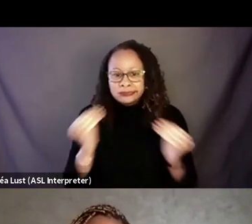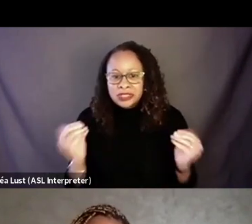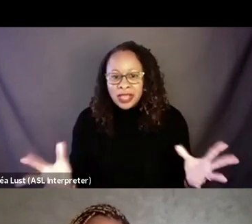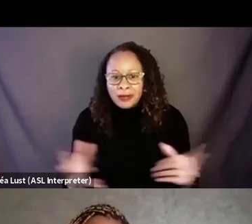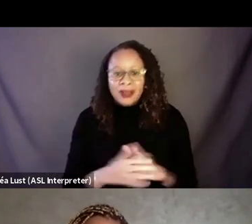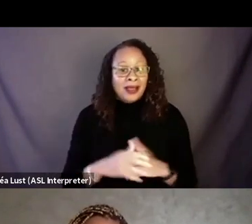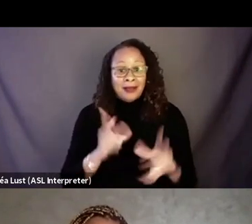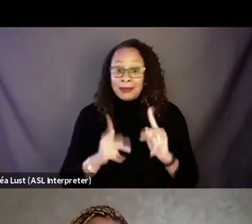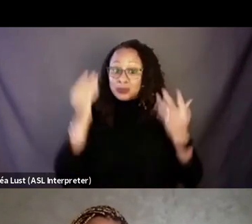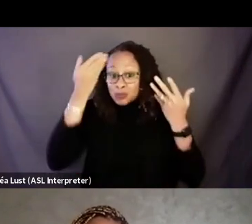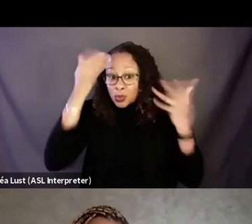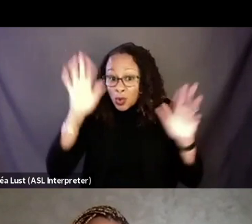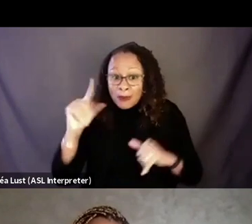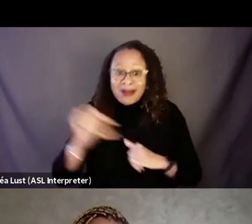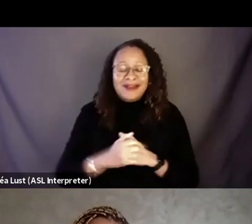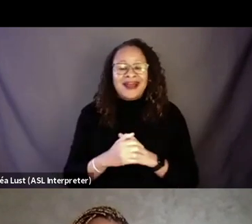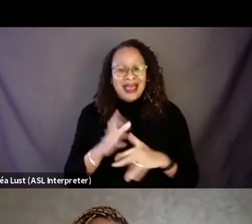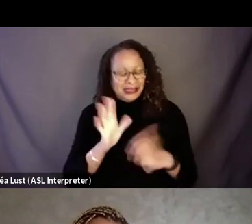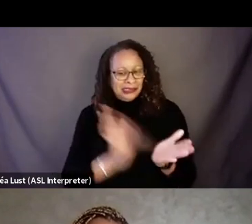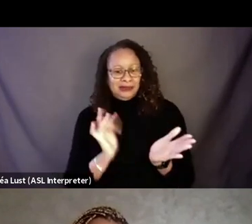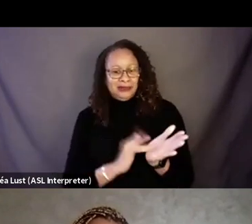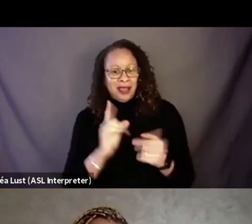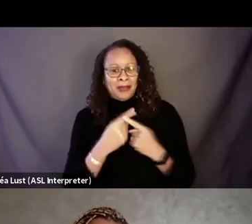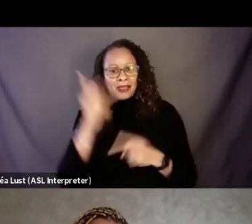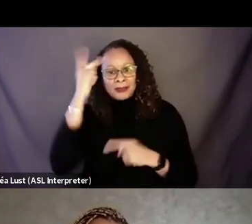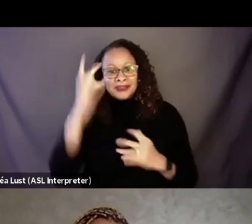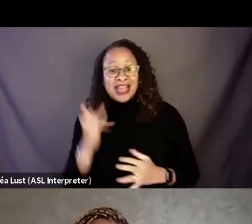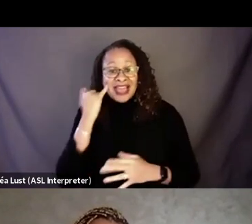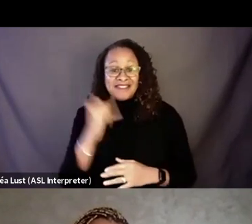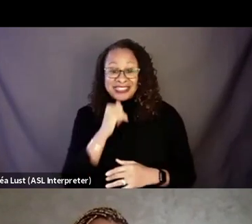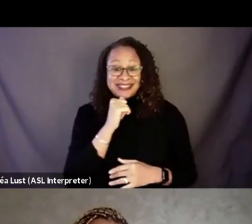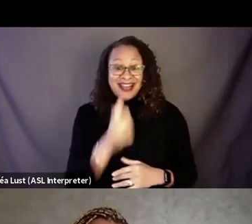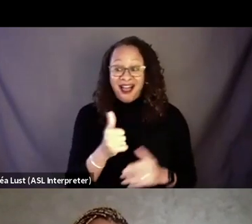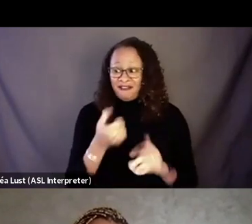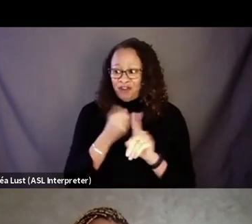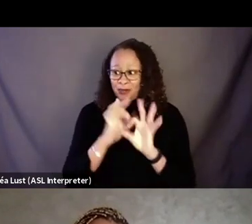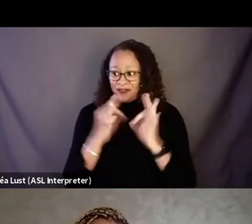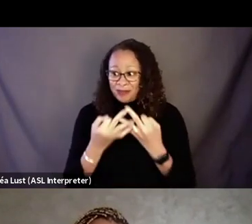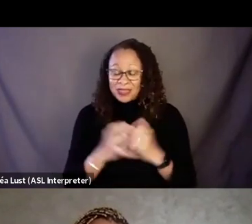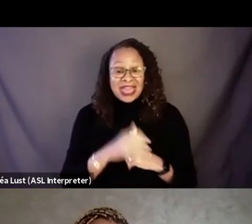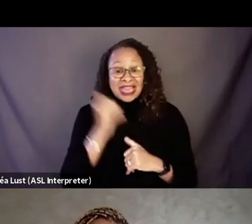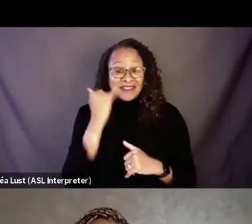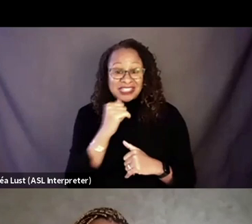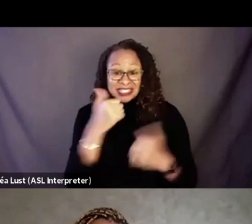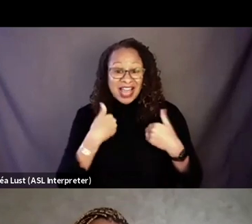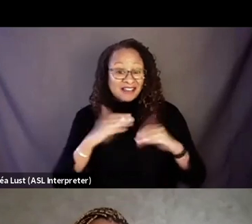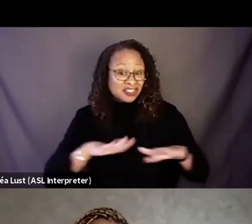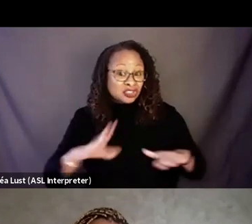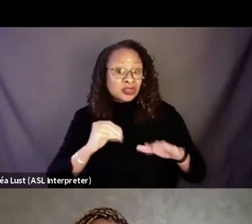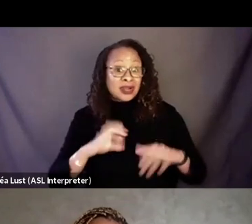and takes so much for granted about this politician as if he does not come from a family as if he does not have children and a wife that love him.